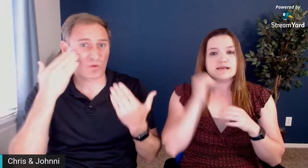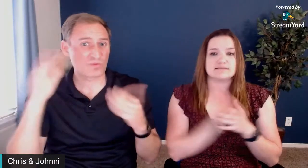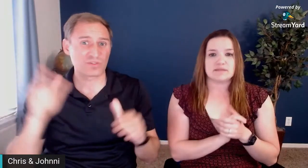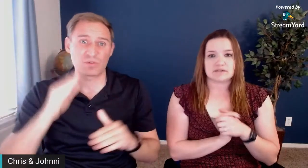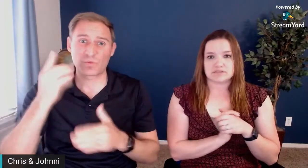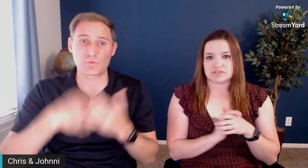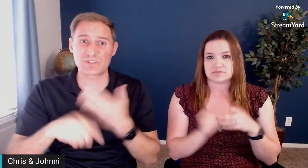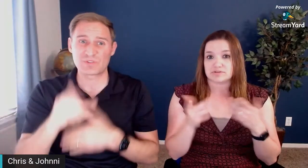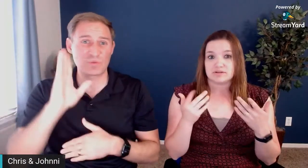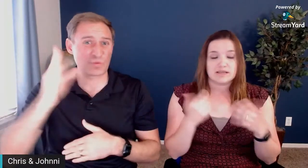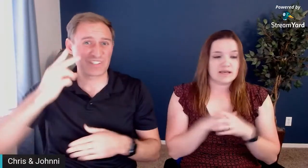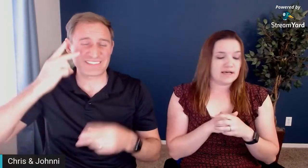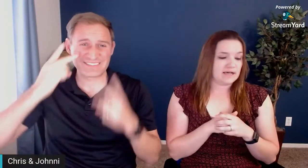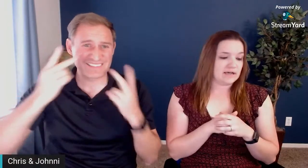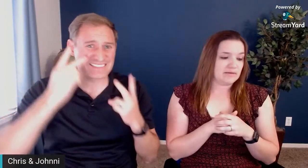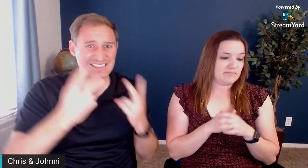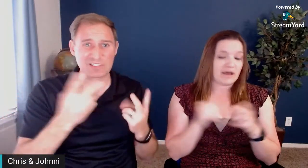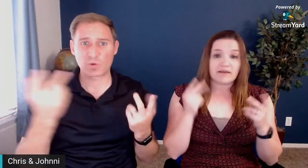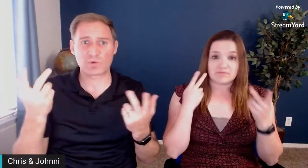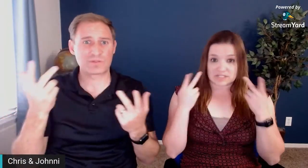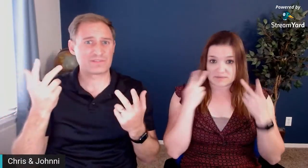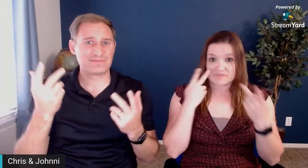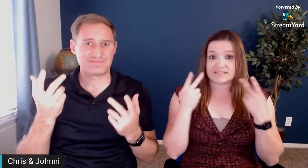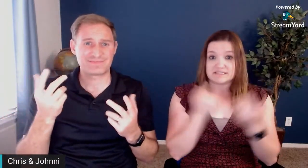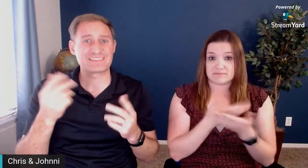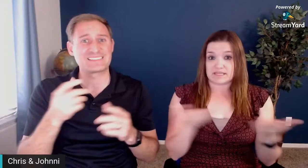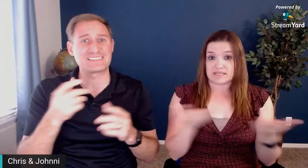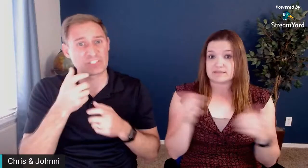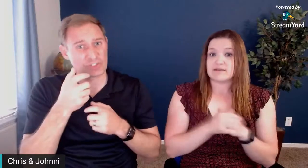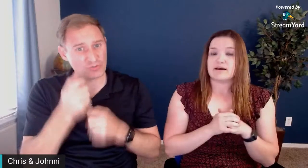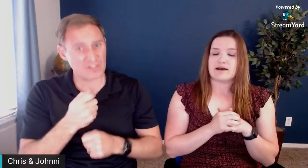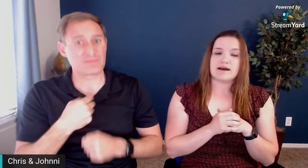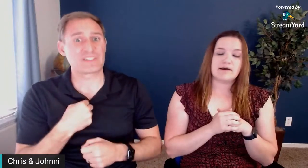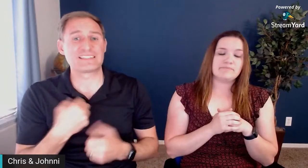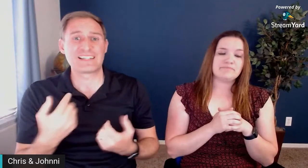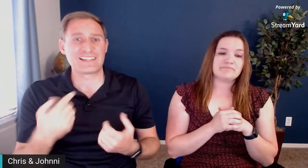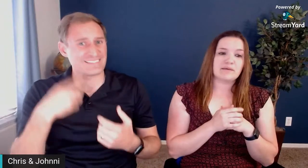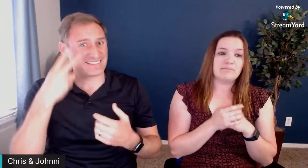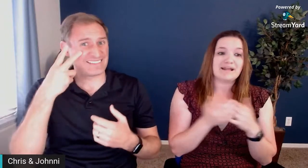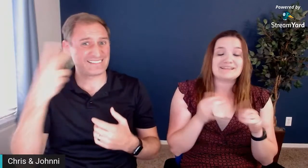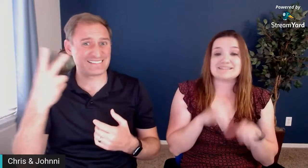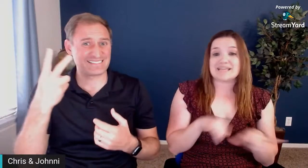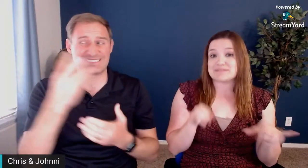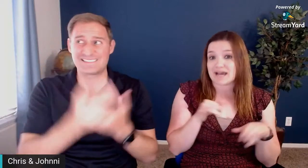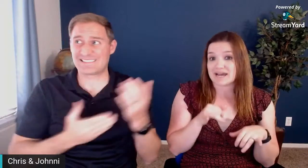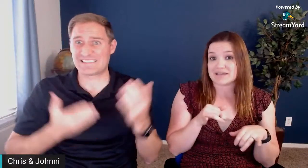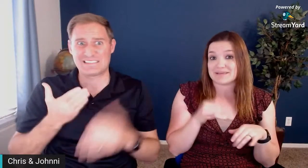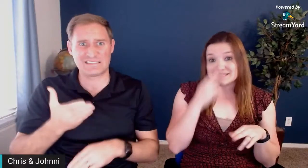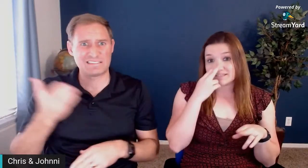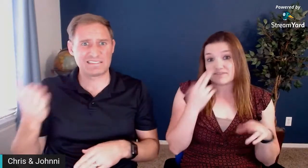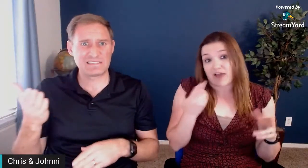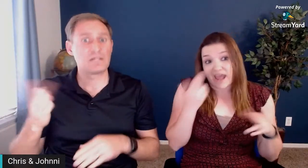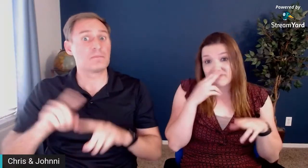as a medical interpreter um i trust me i've seen some things um but at the same time it's i have a